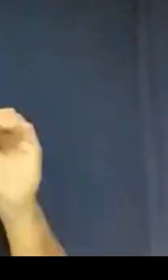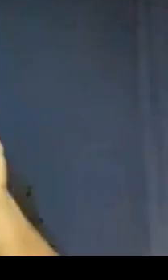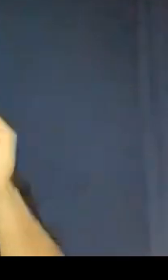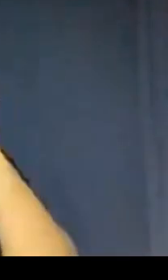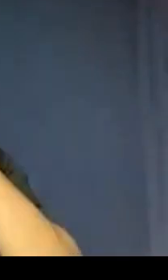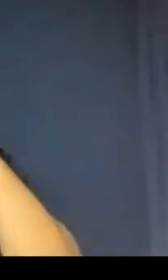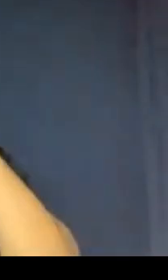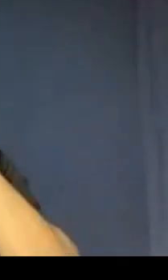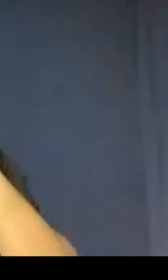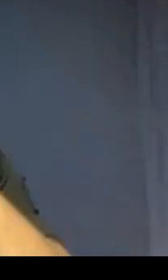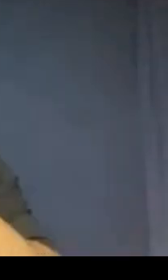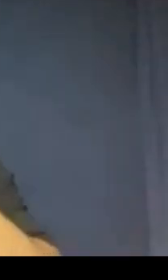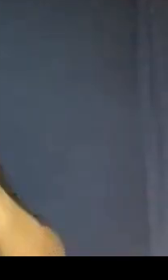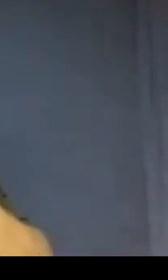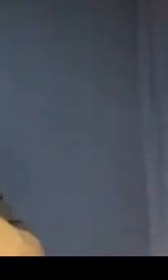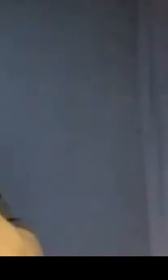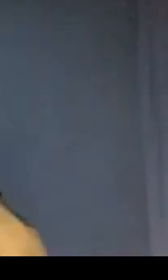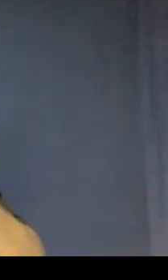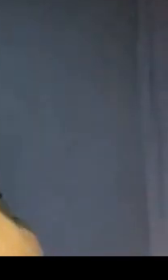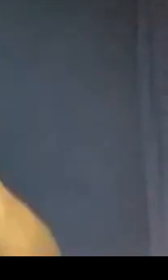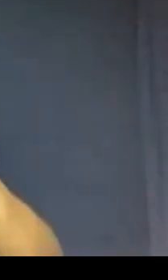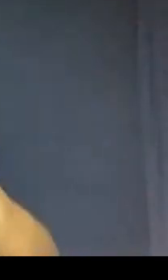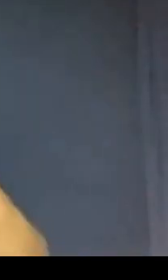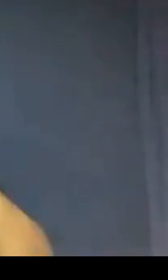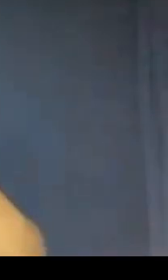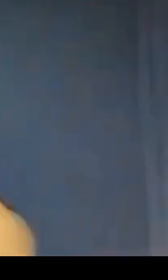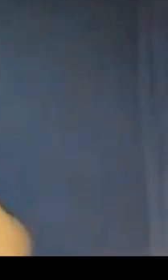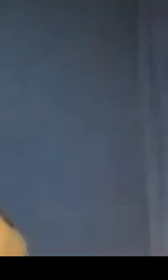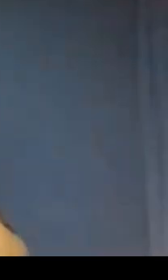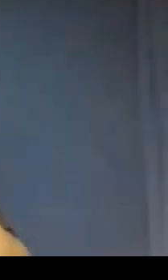Julia, we cannot hear you still.